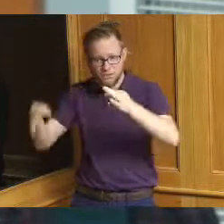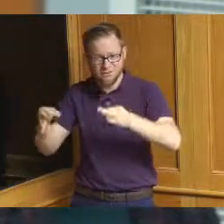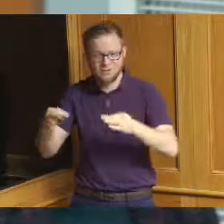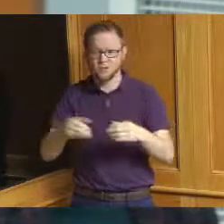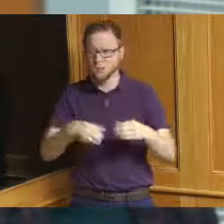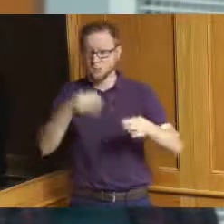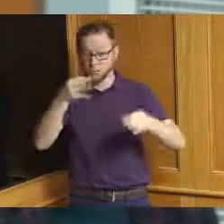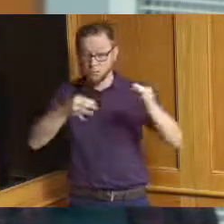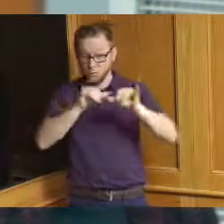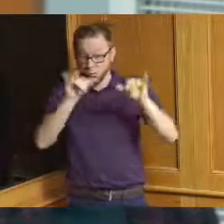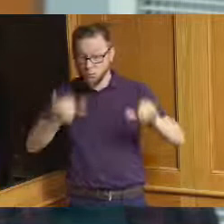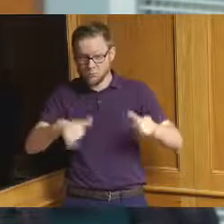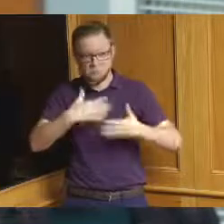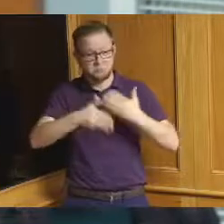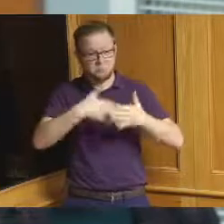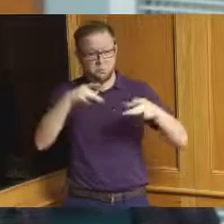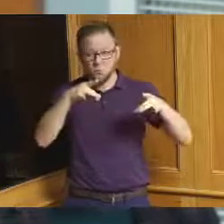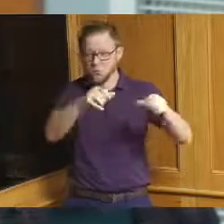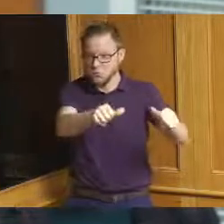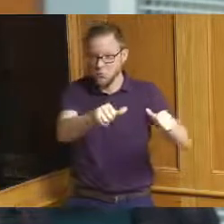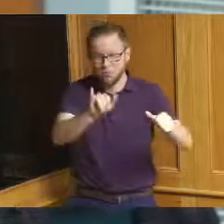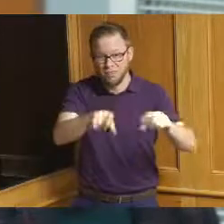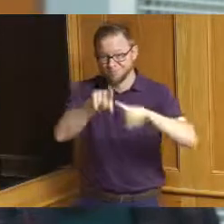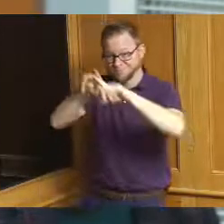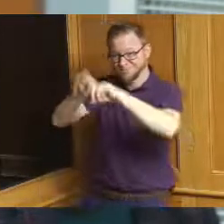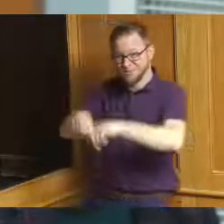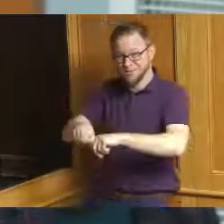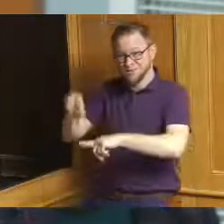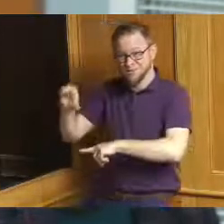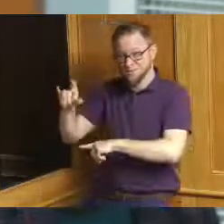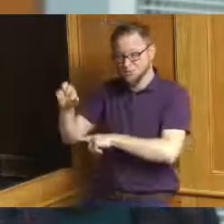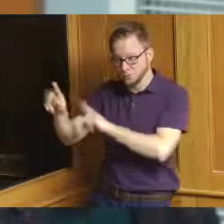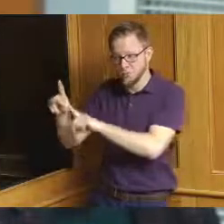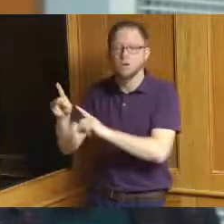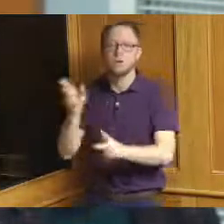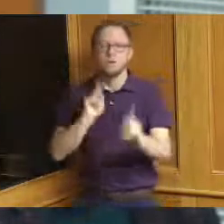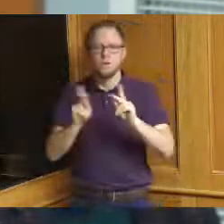is what determines whether or not in large part whether those who may not have access